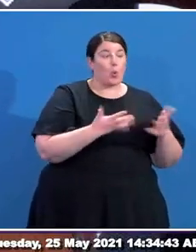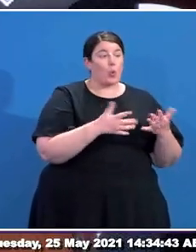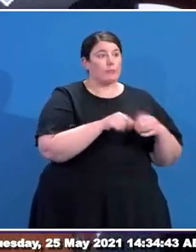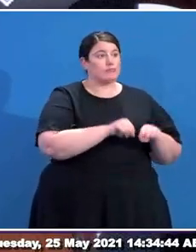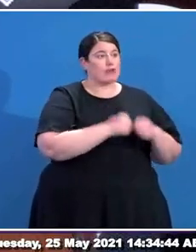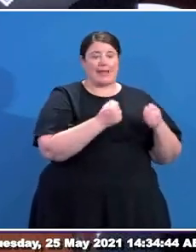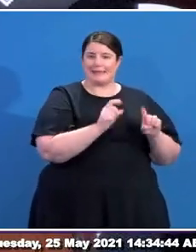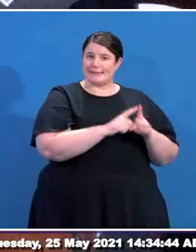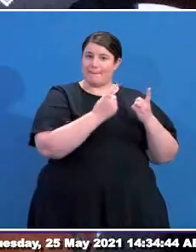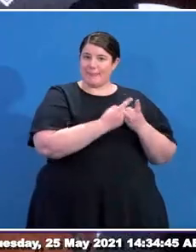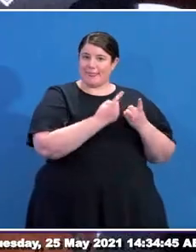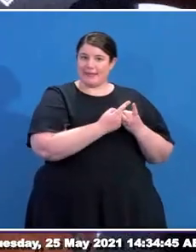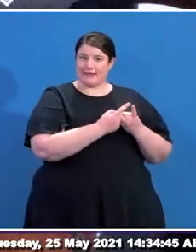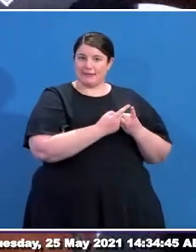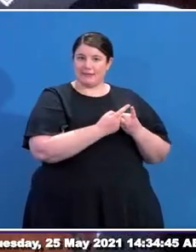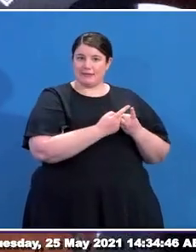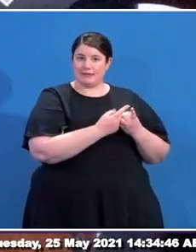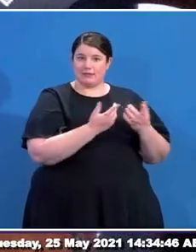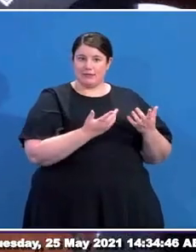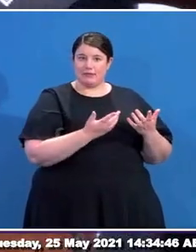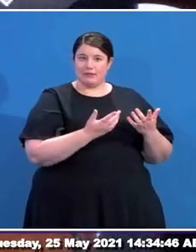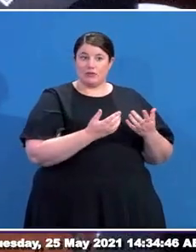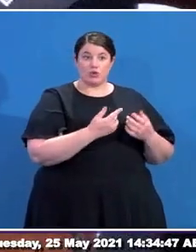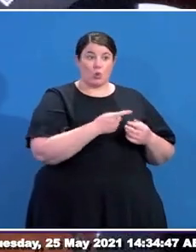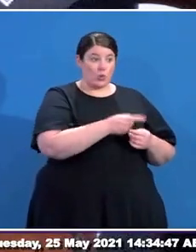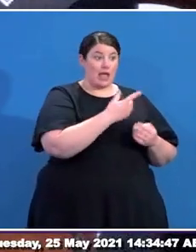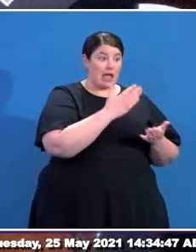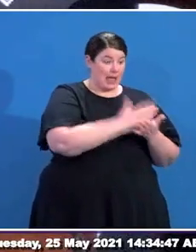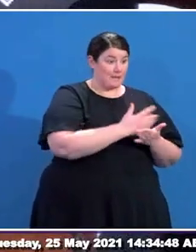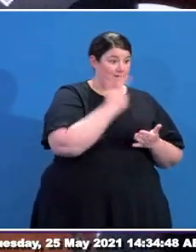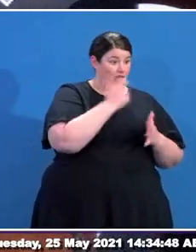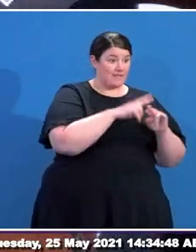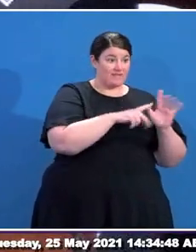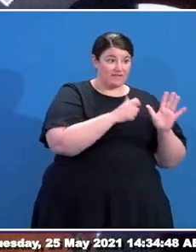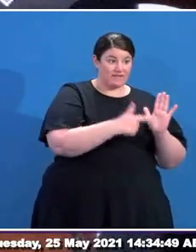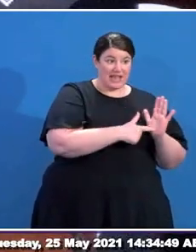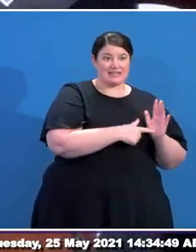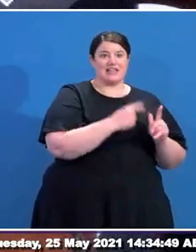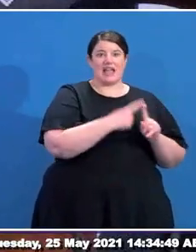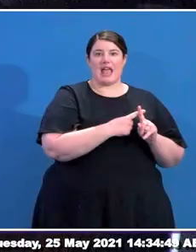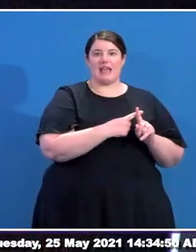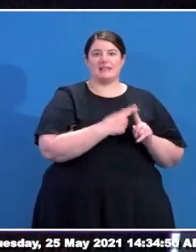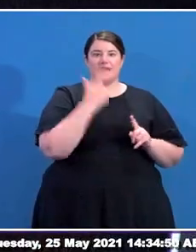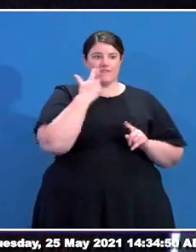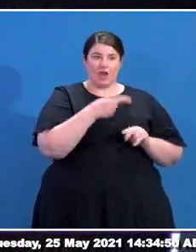So do you understand that distinction between finding facts and finding consequences? Yes. So I often have the two parts.